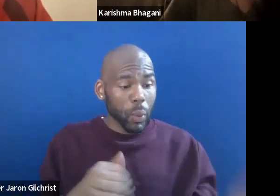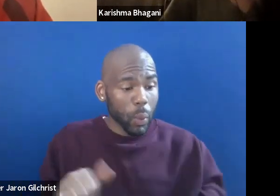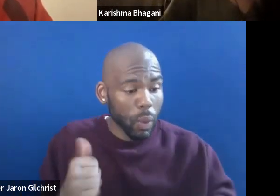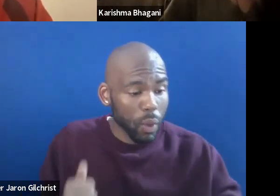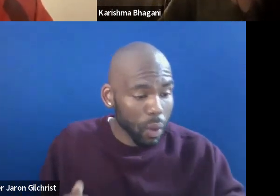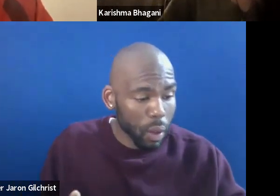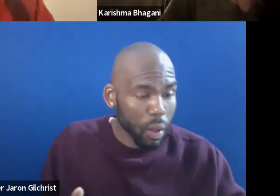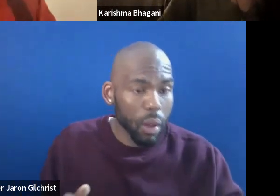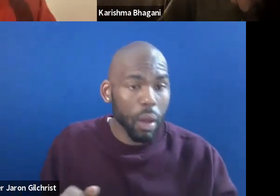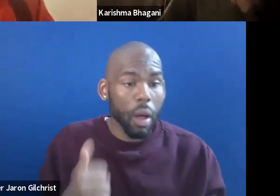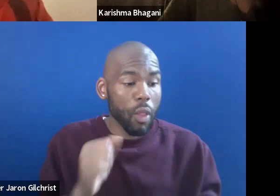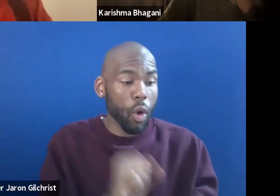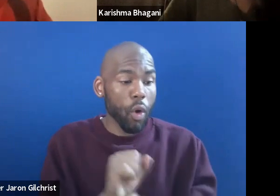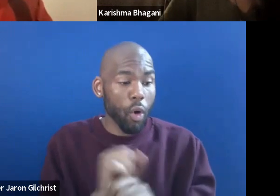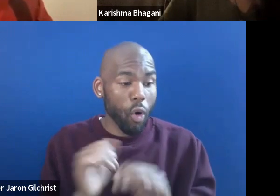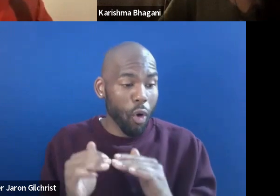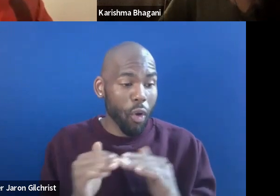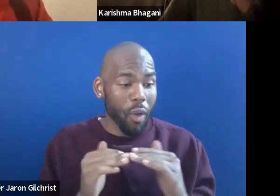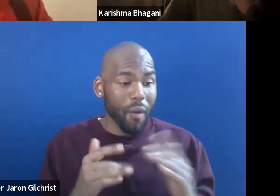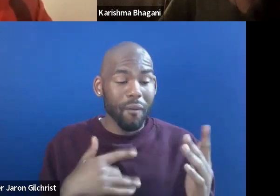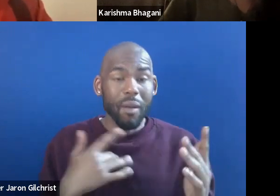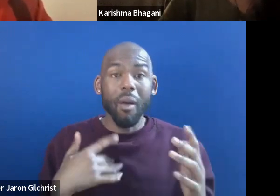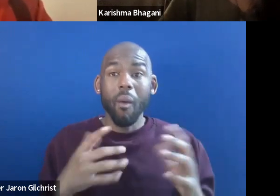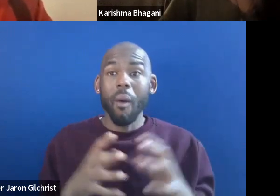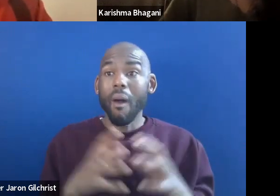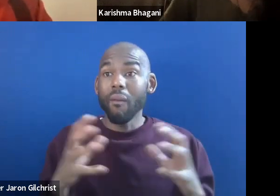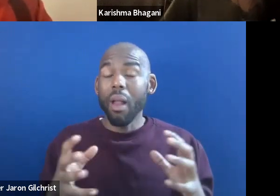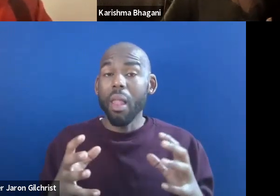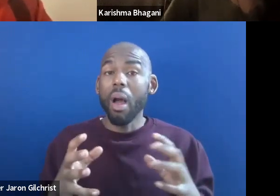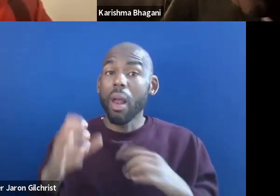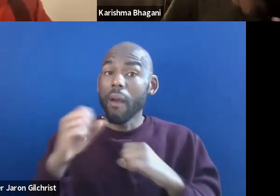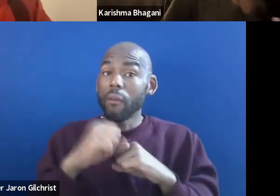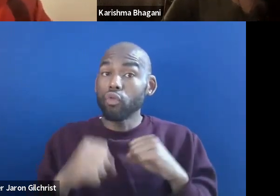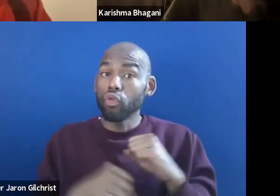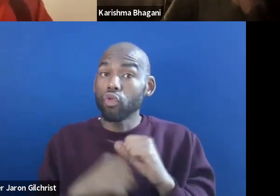as though there's a lot of infrastructure in the country as well that is yet to be developed,